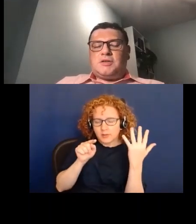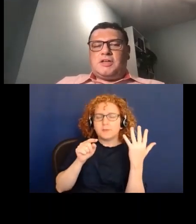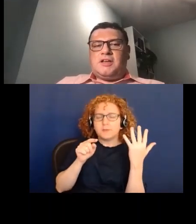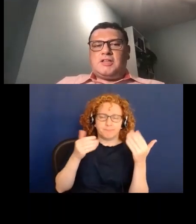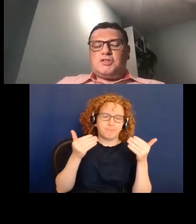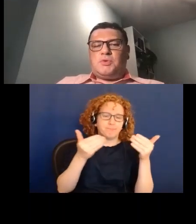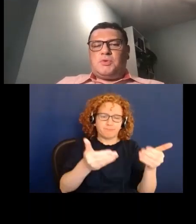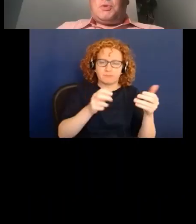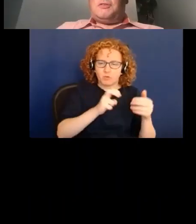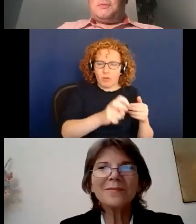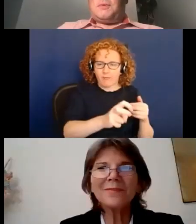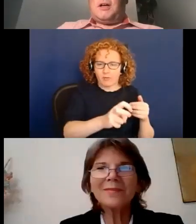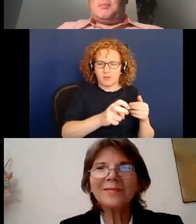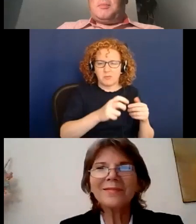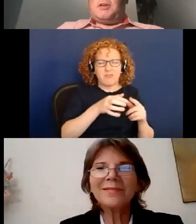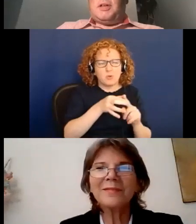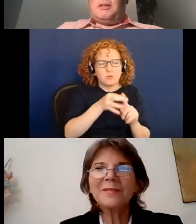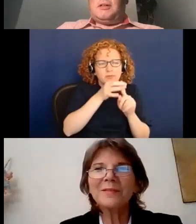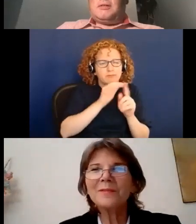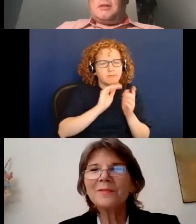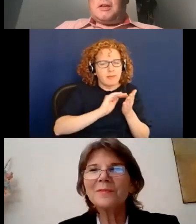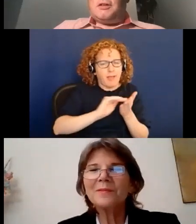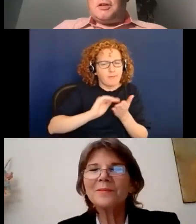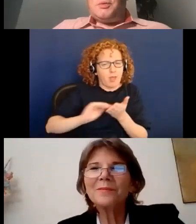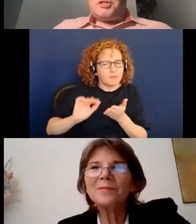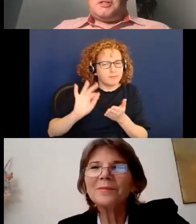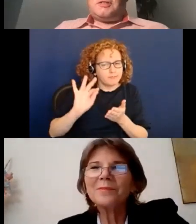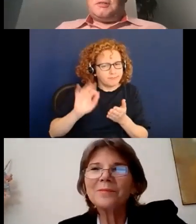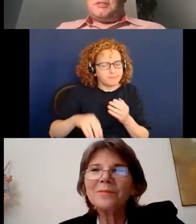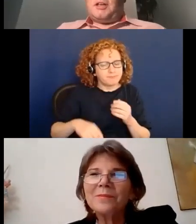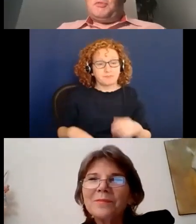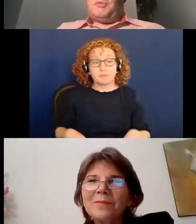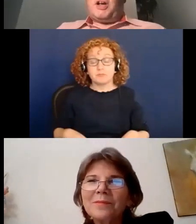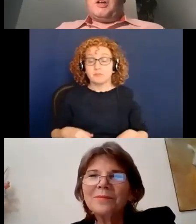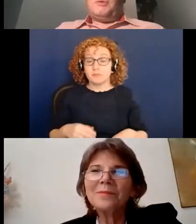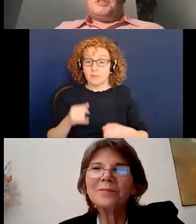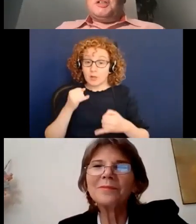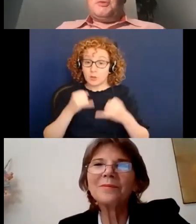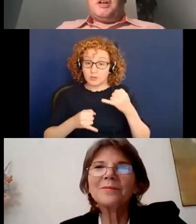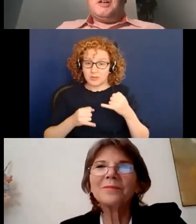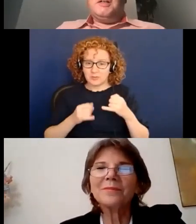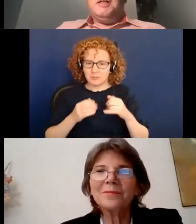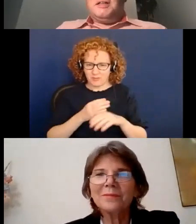I think i just wanted to sort of in conclusion say before handing over to Adria